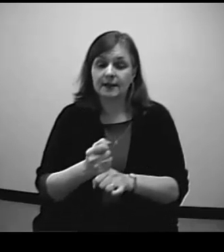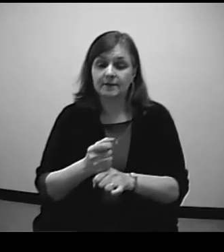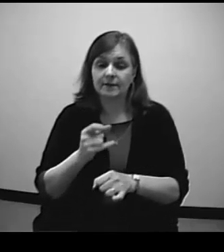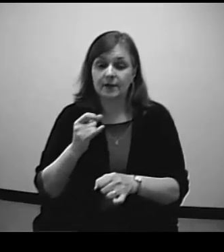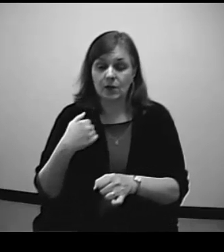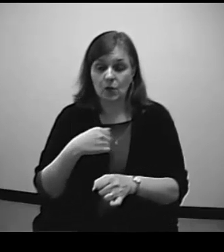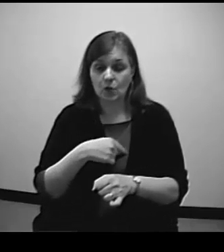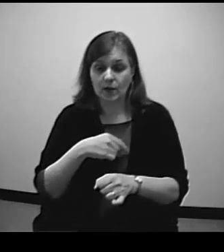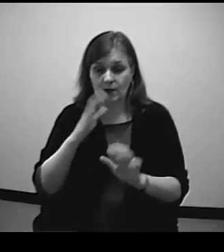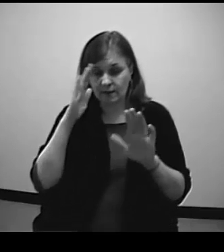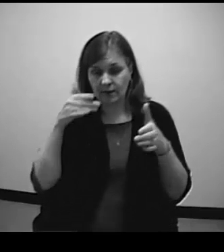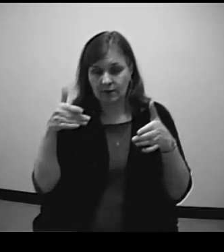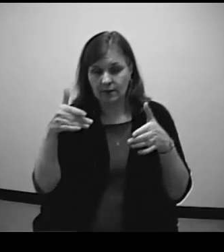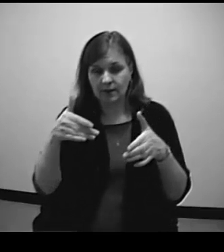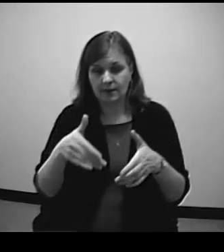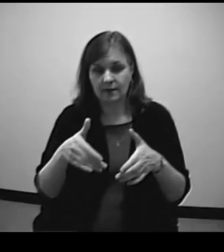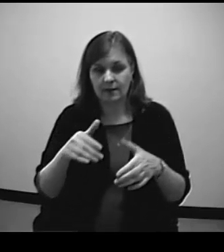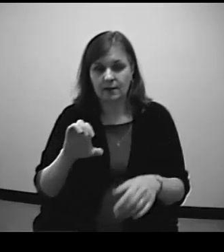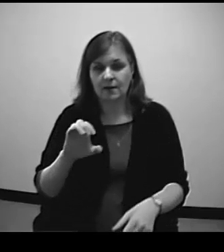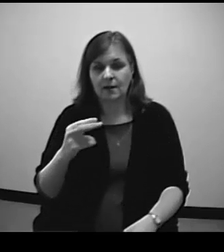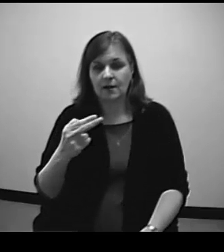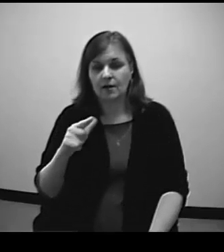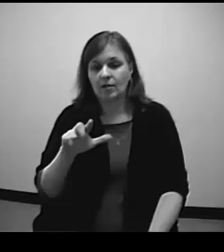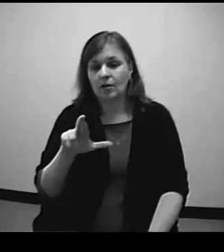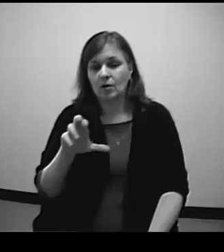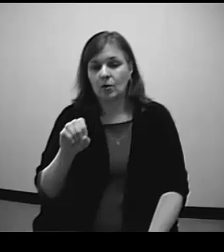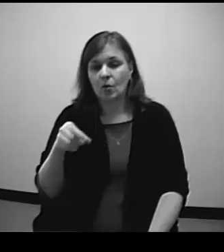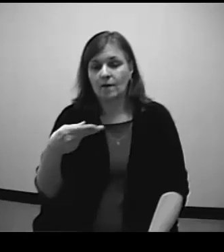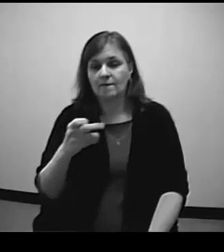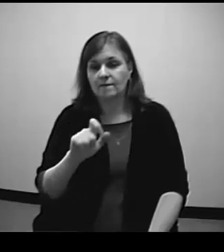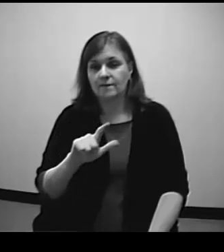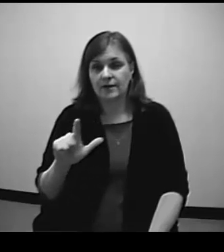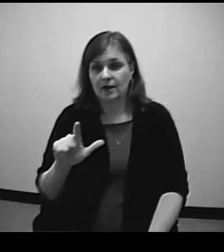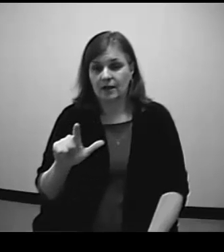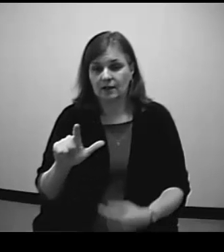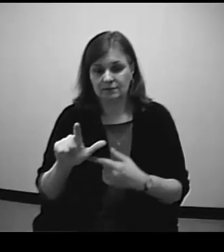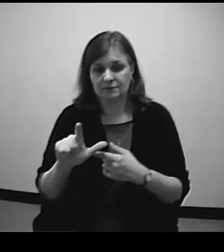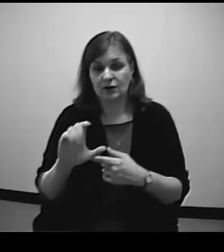were primarily focusing on chlorophyll